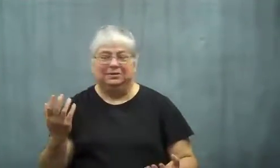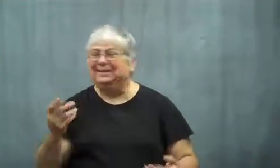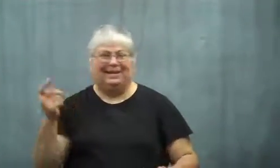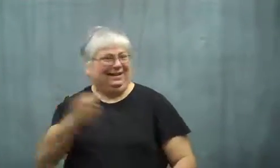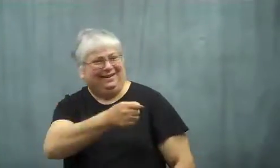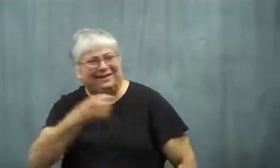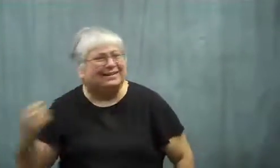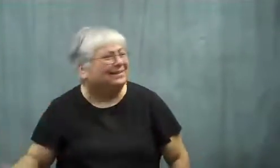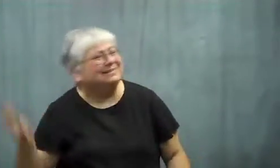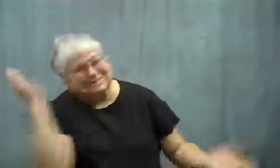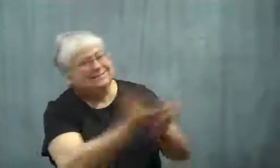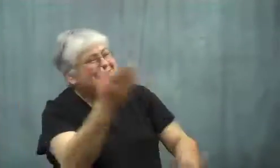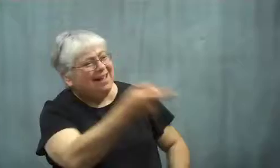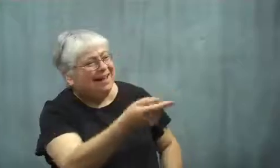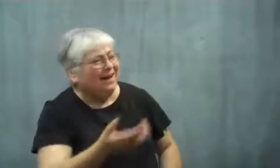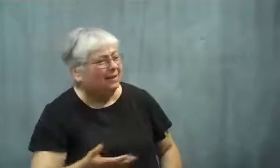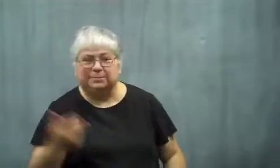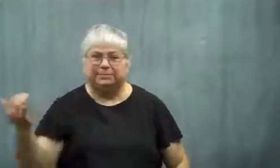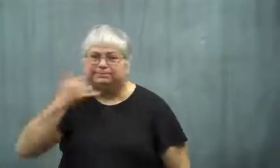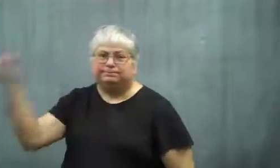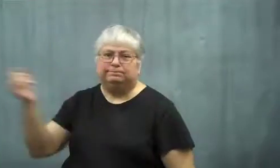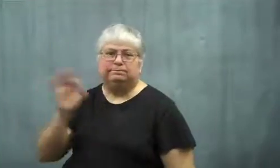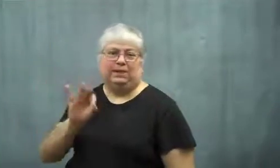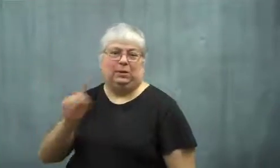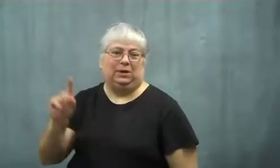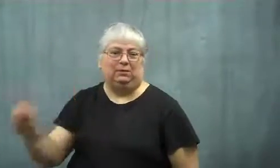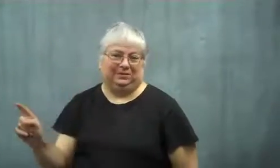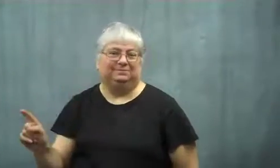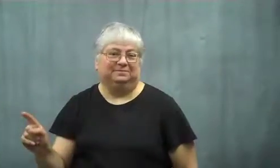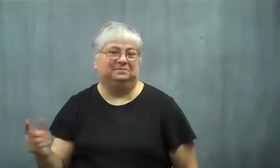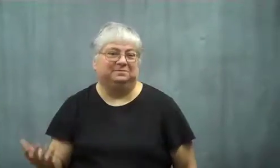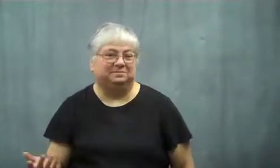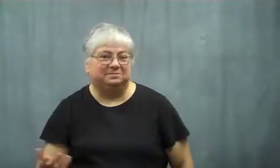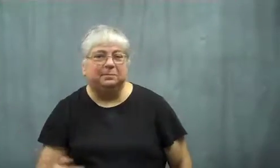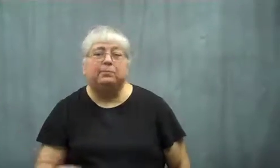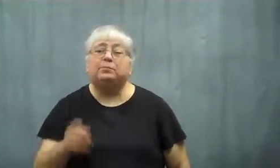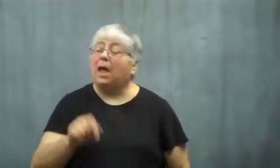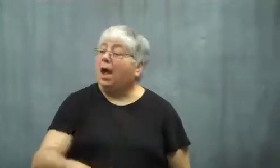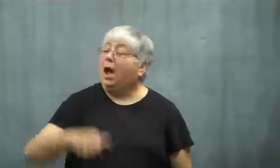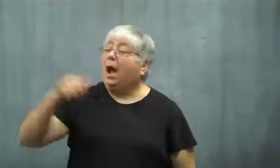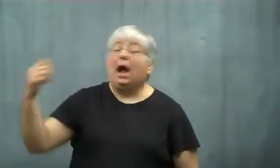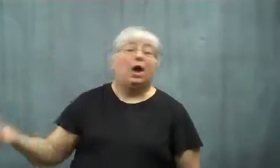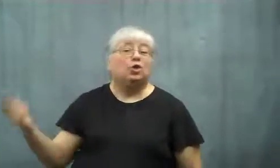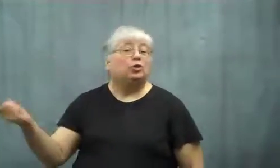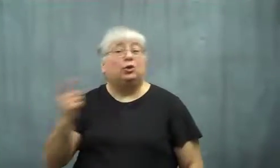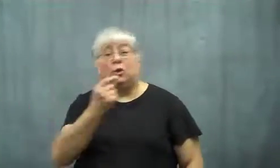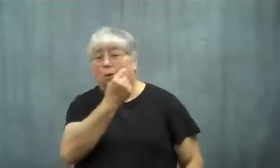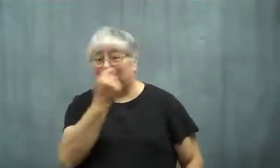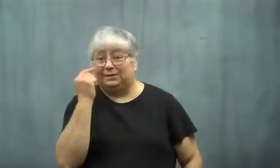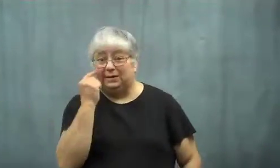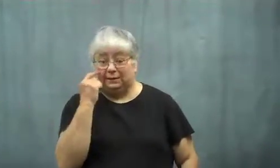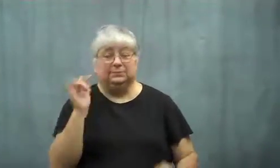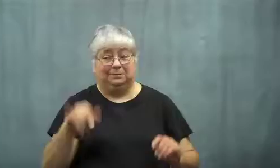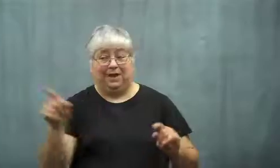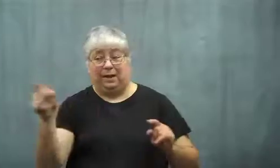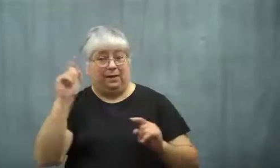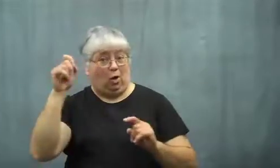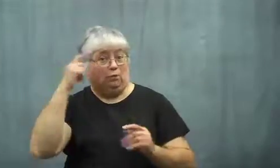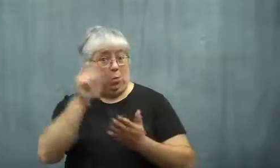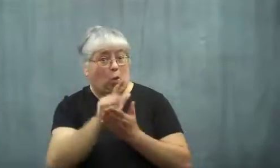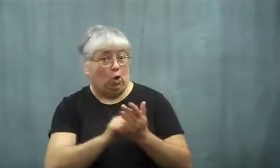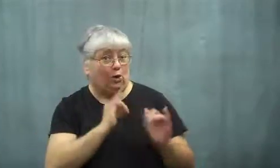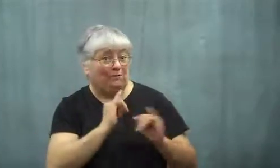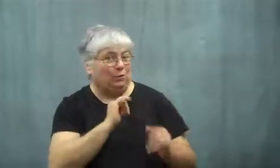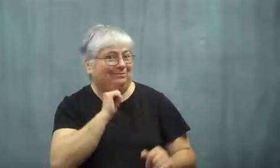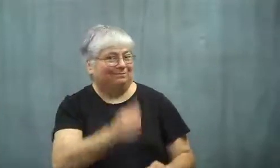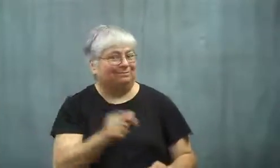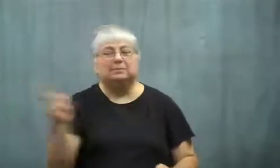He told them to cut it out, and called 911.